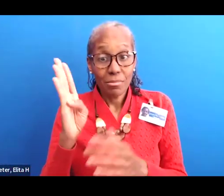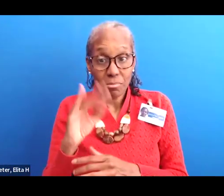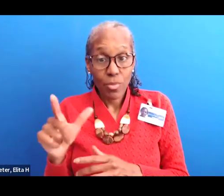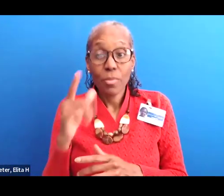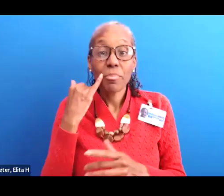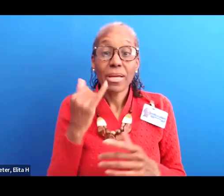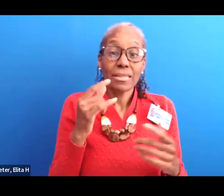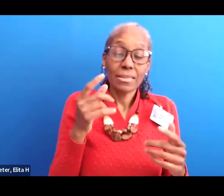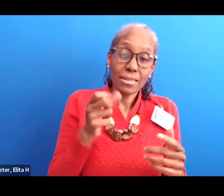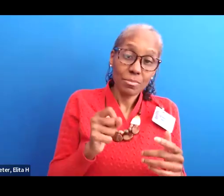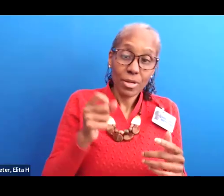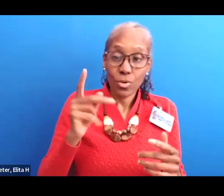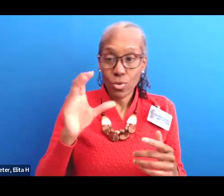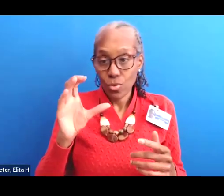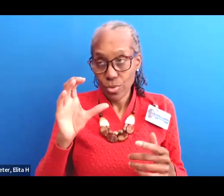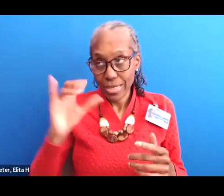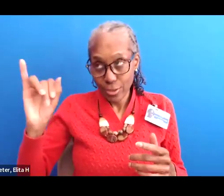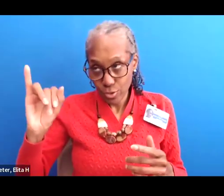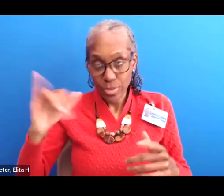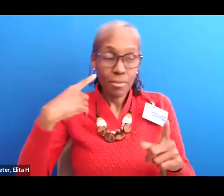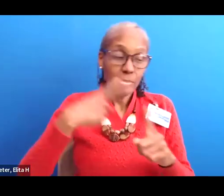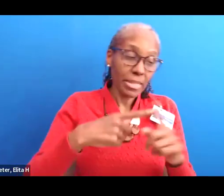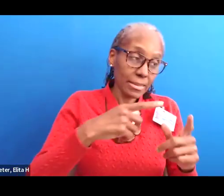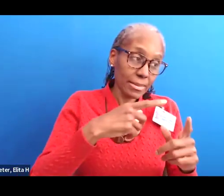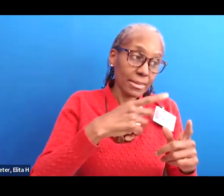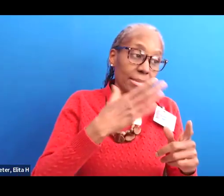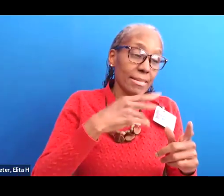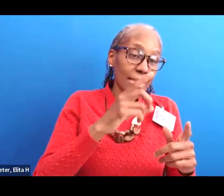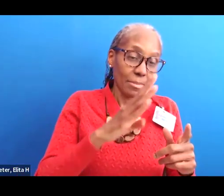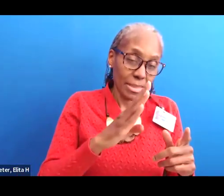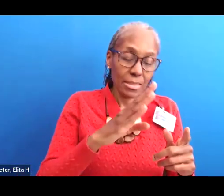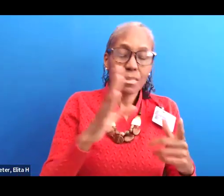cord injury and you have diabetes, that's a common complication